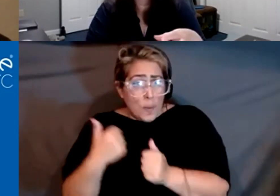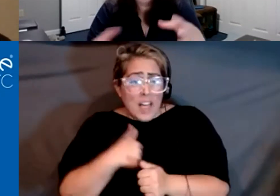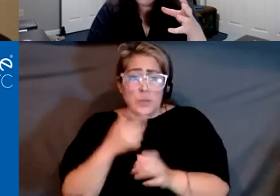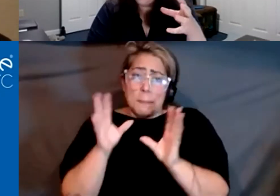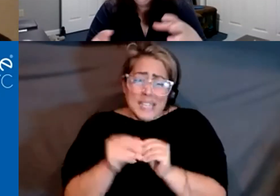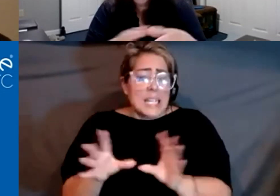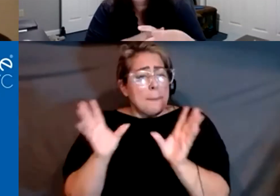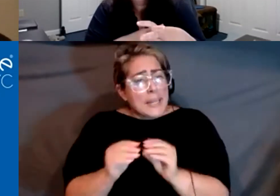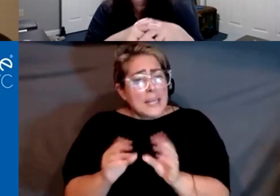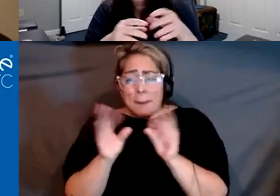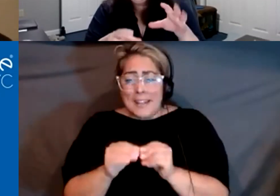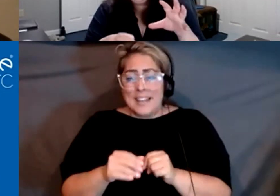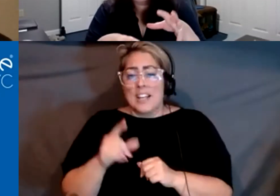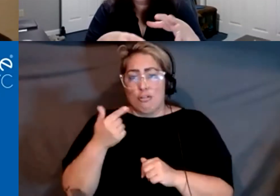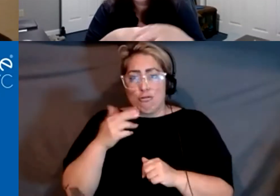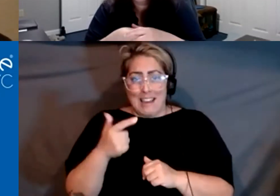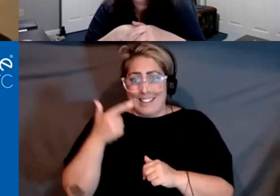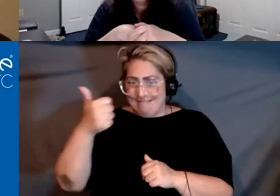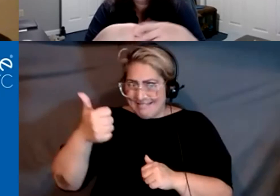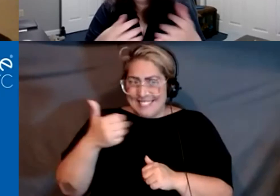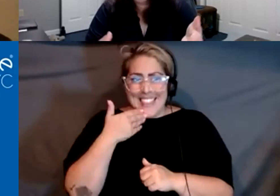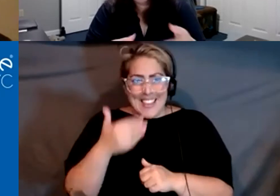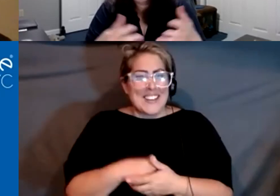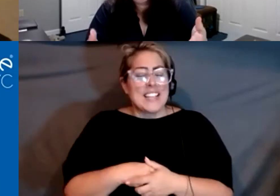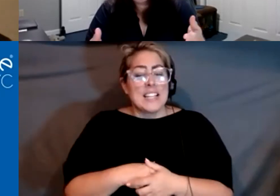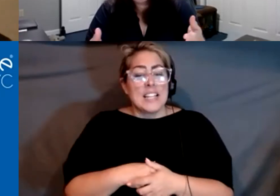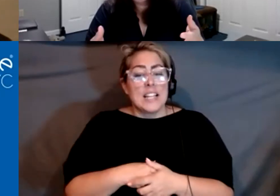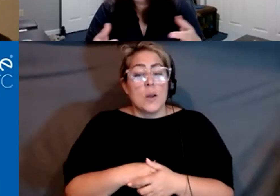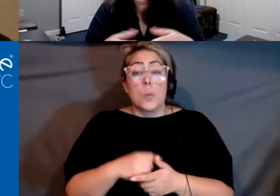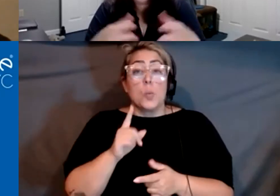Greg.